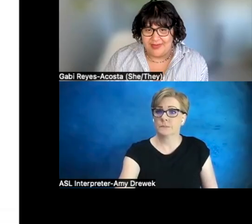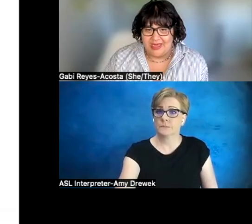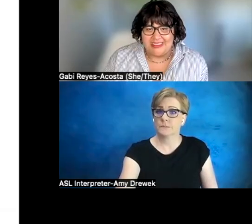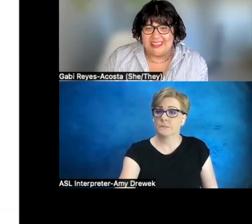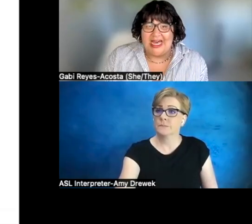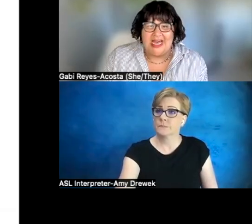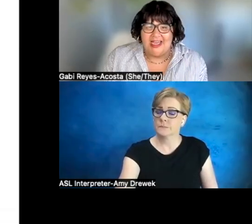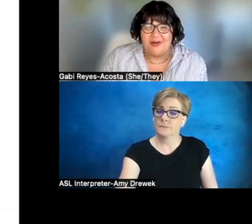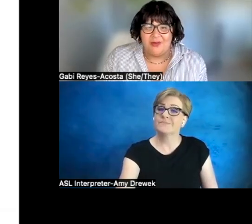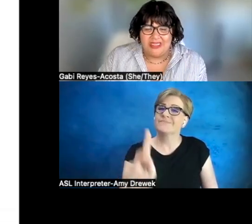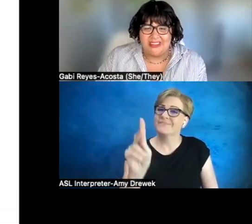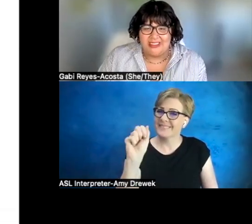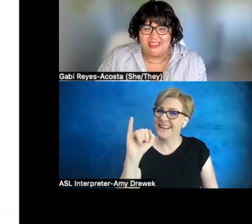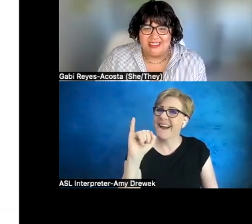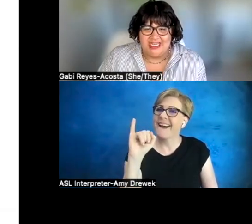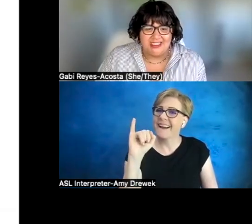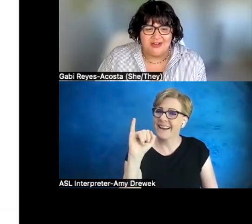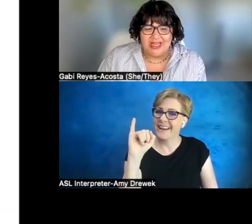I see Kai raised his hand, so Kai,